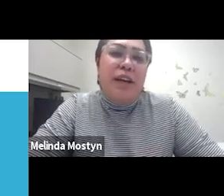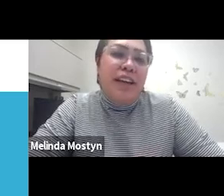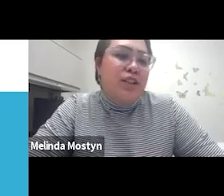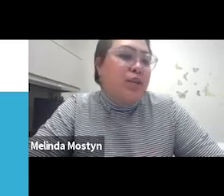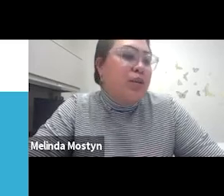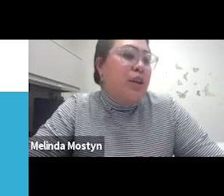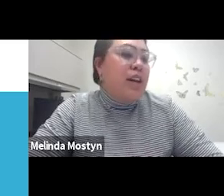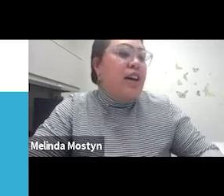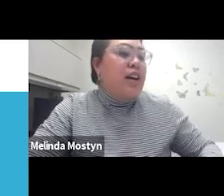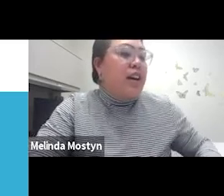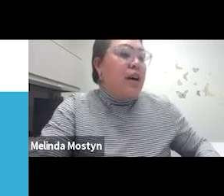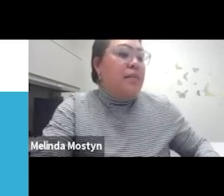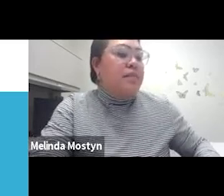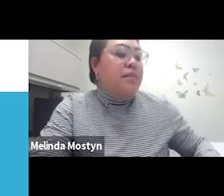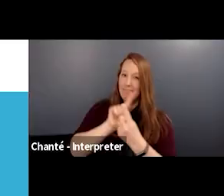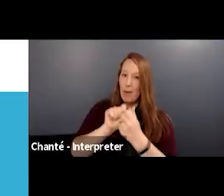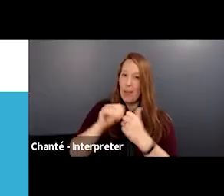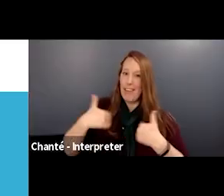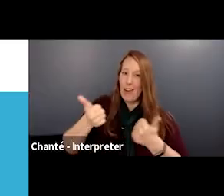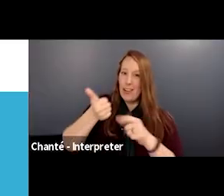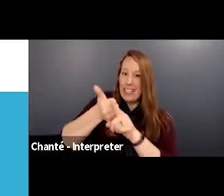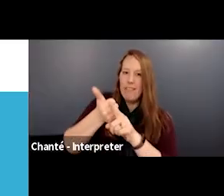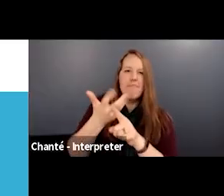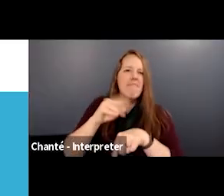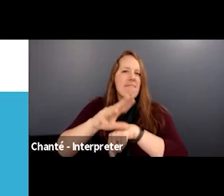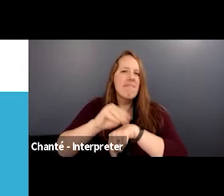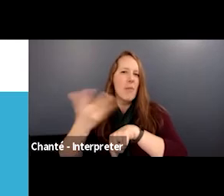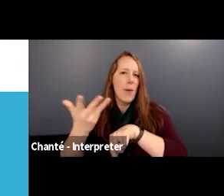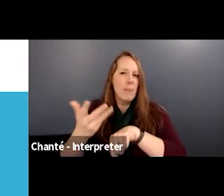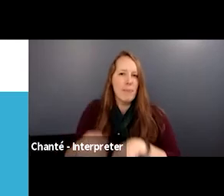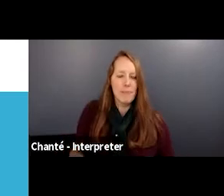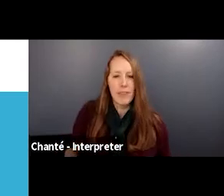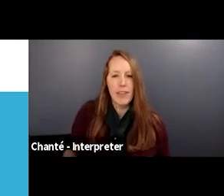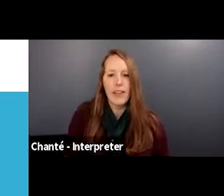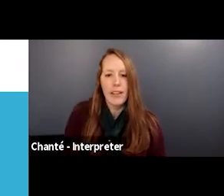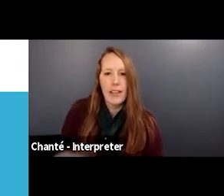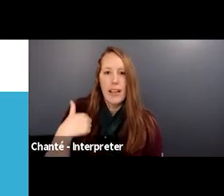I'd like to direct this question to Brett.